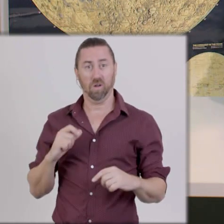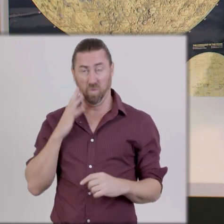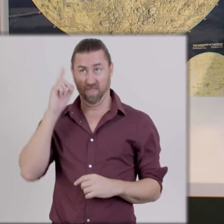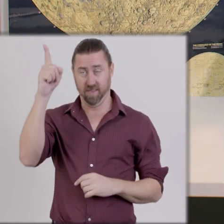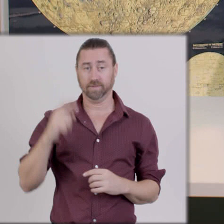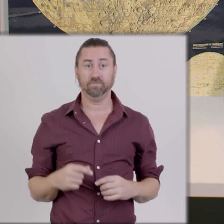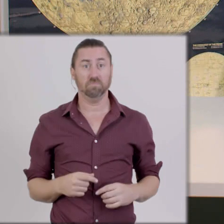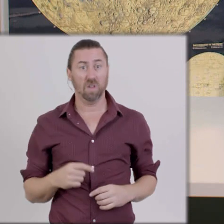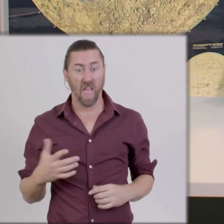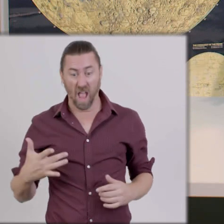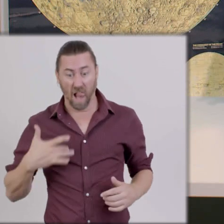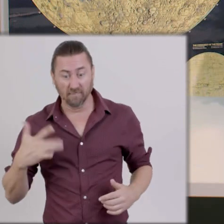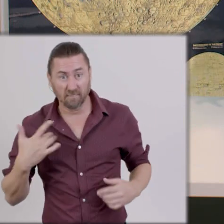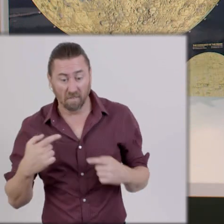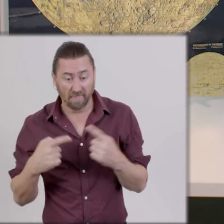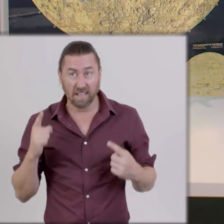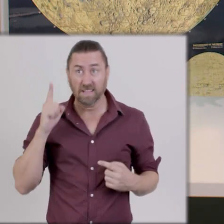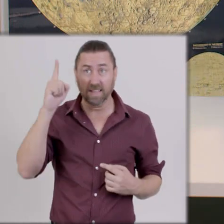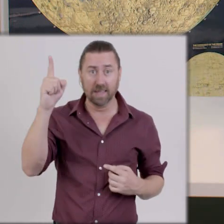Now, there's no life on the moon.